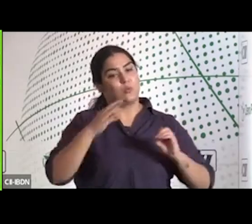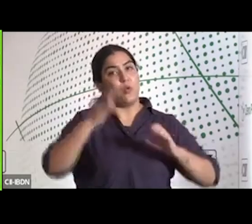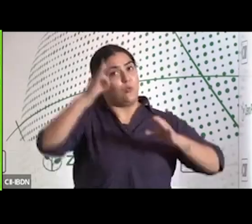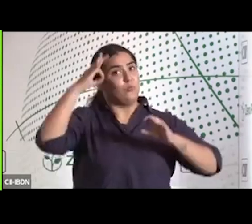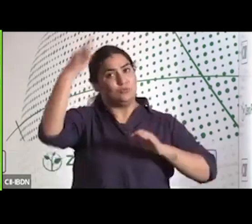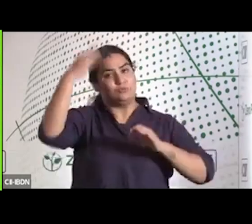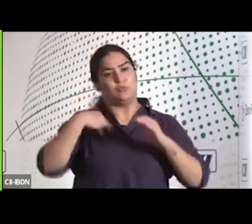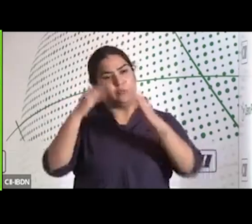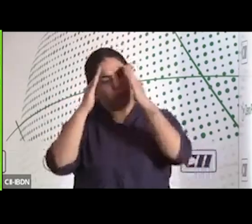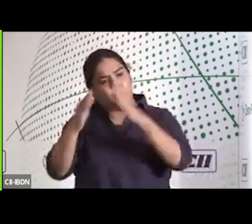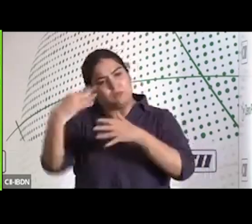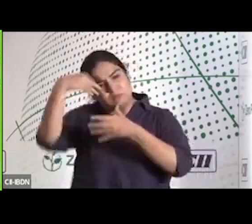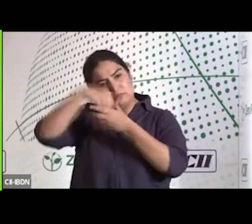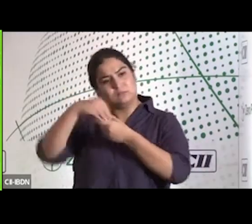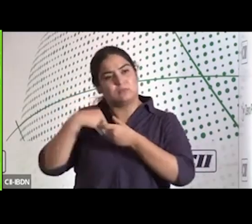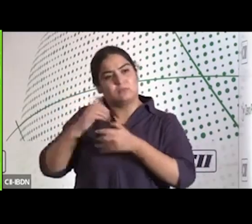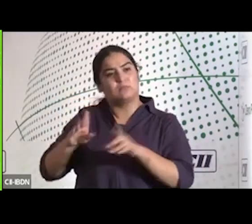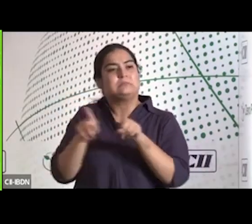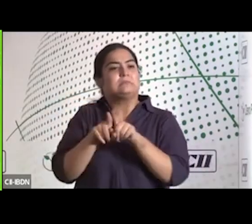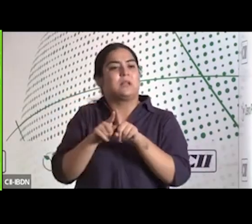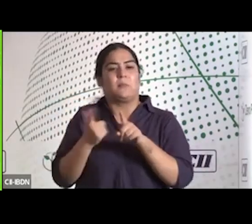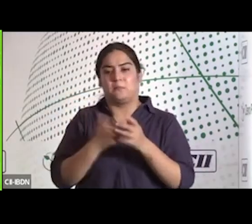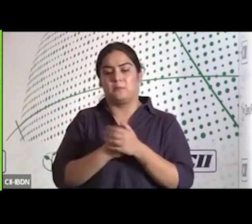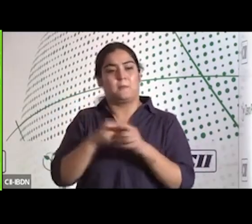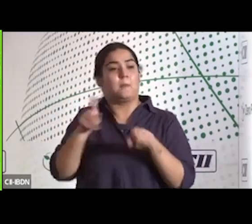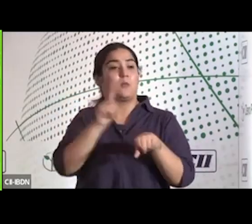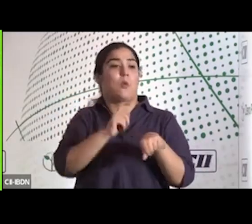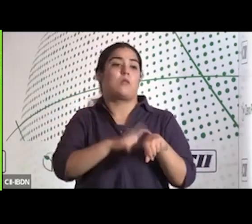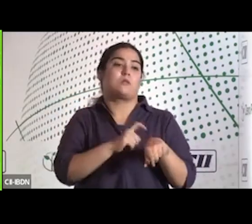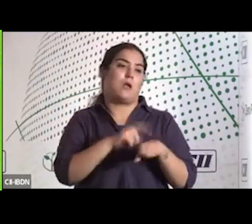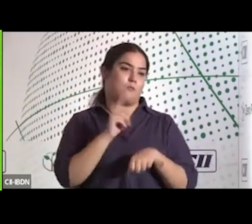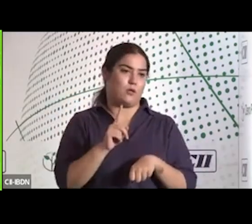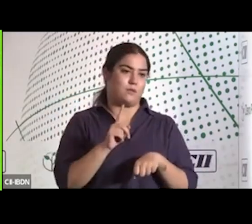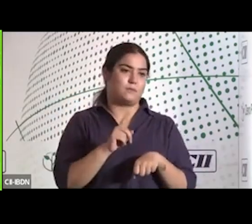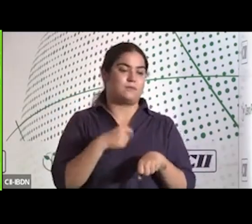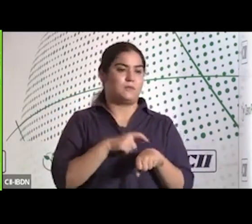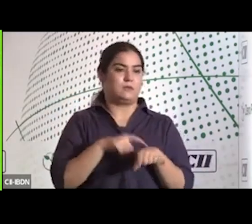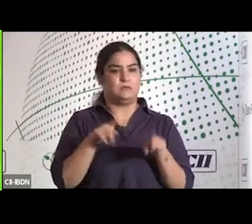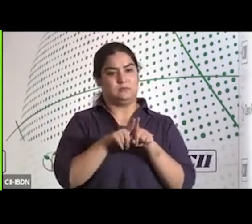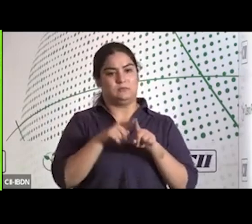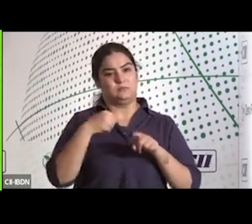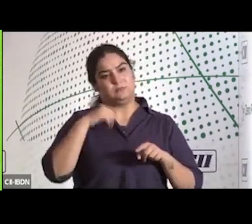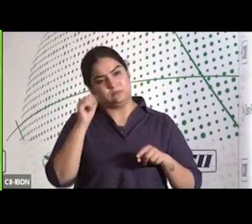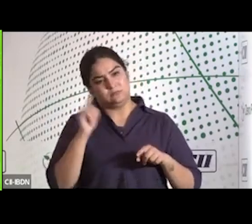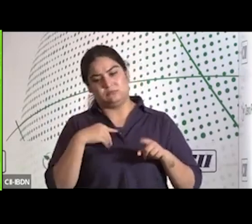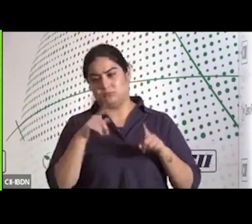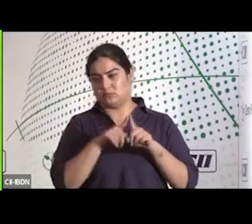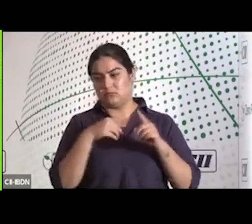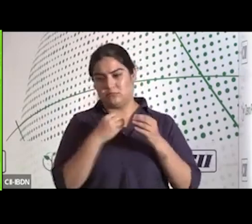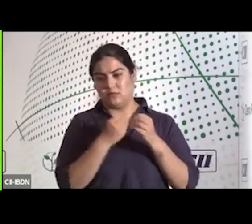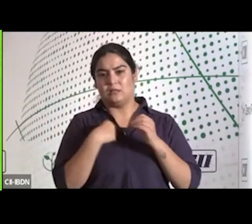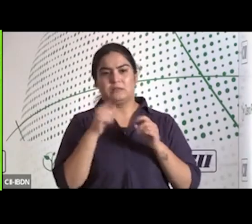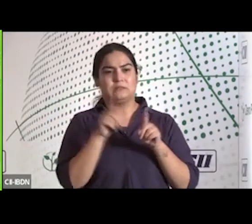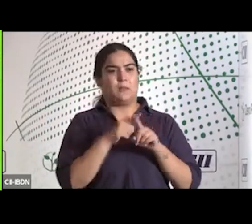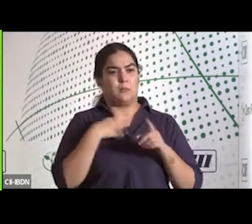So being very mindful and intentional about time, as I know, I've given you a whole subset of solutions that we're thinking about.